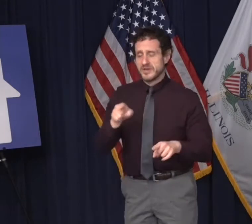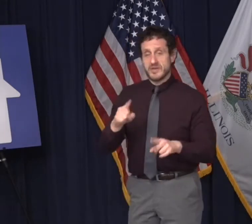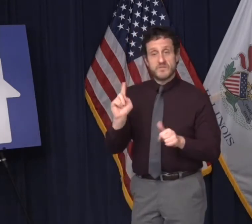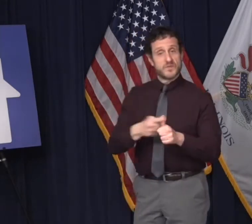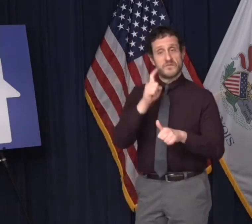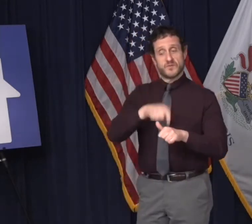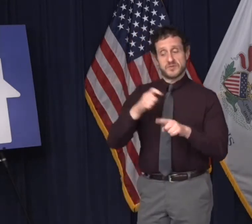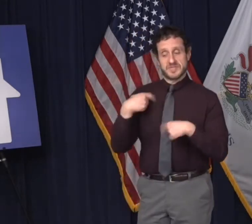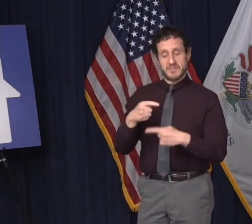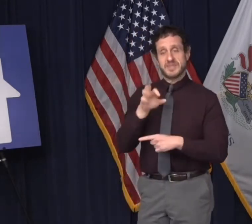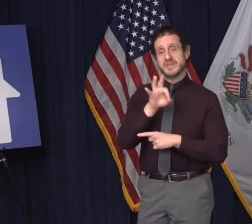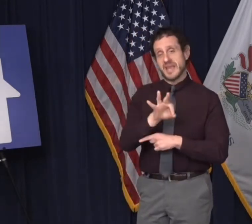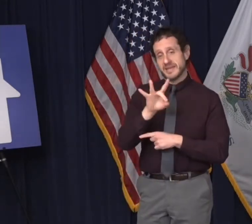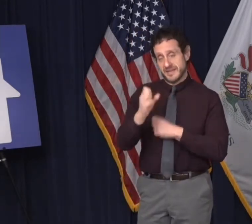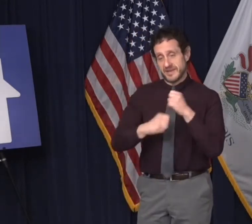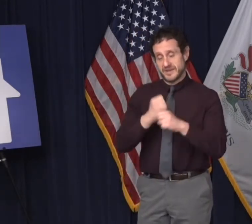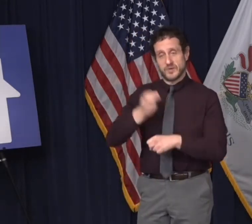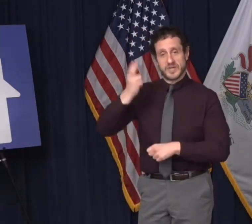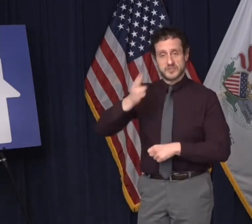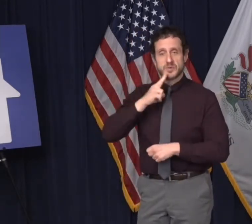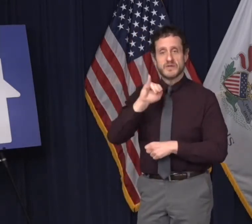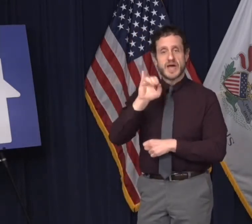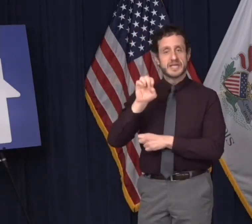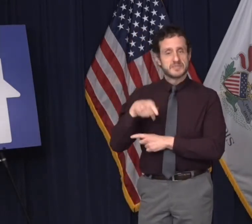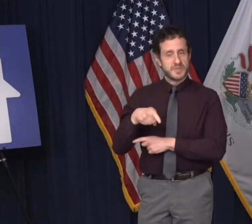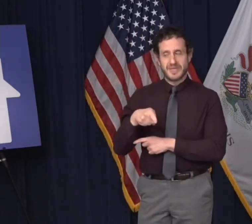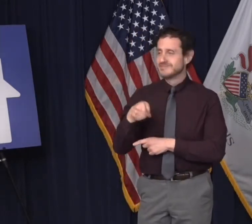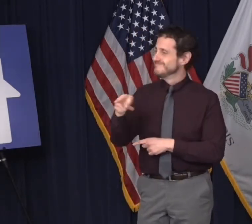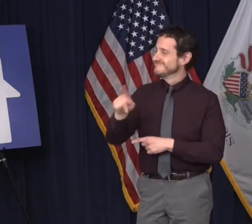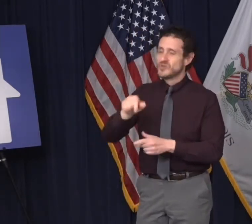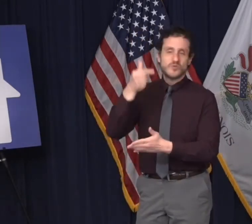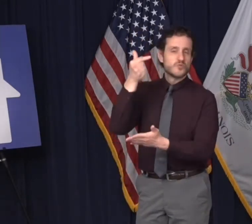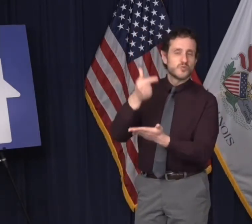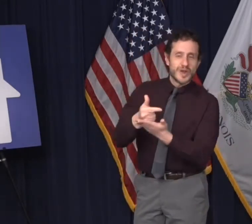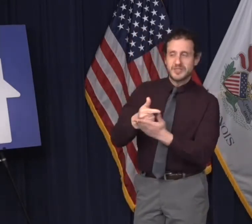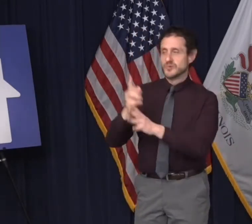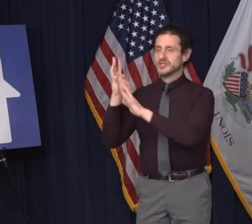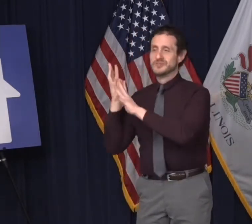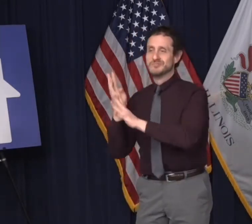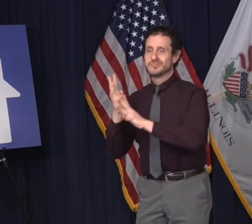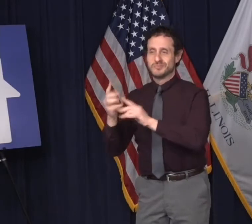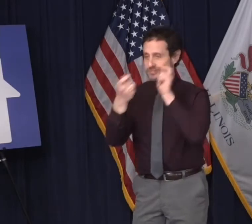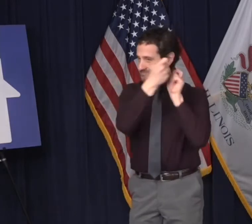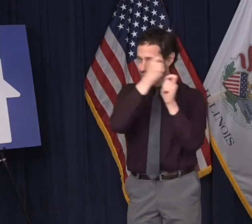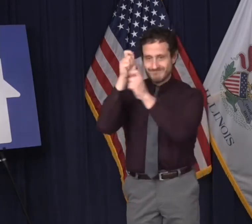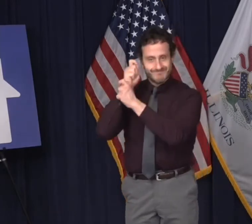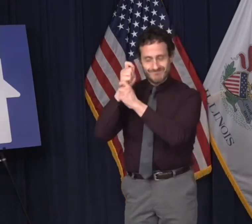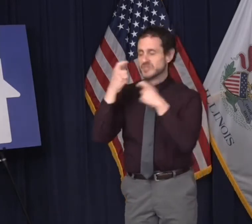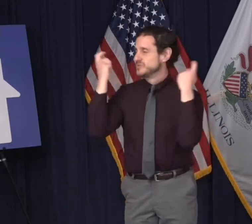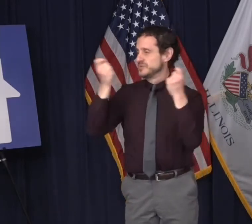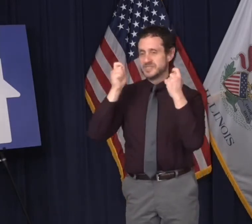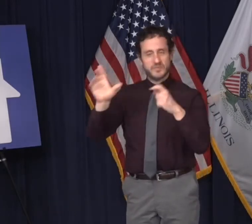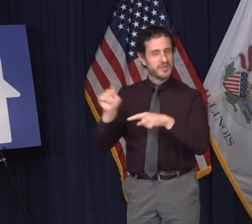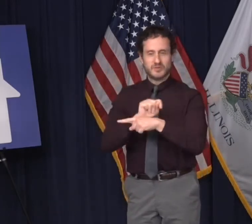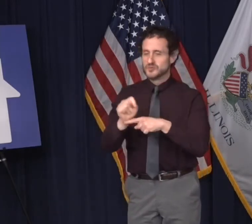FOR THE FIRST TIME IN THE 98-YEAR HISTORY OF THE ISP THERE WILL BE NO GRADUATION TO CELEBRATE THE COMPLETION OF